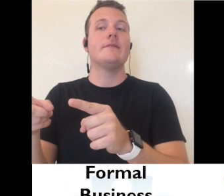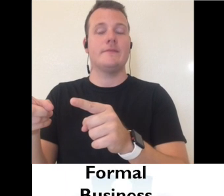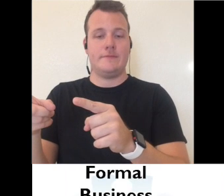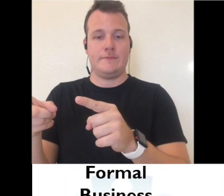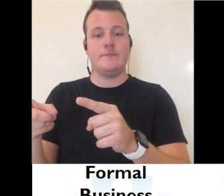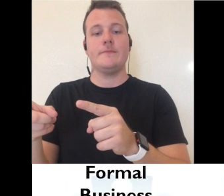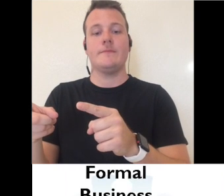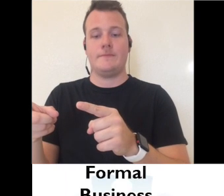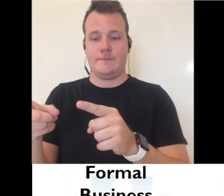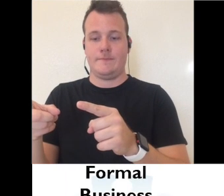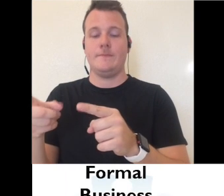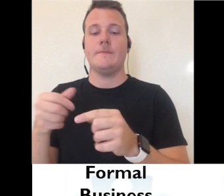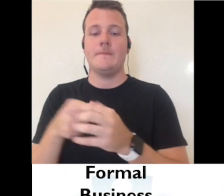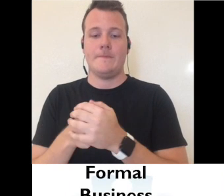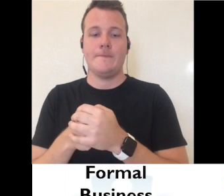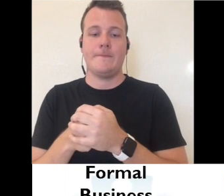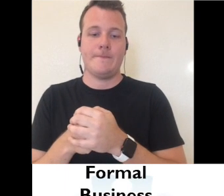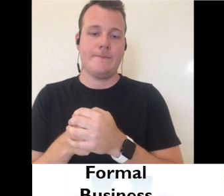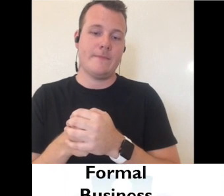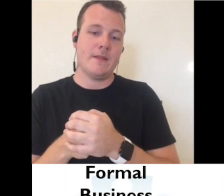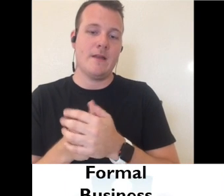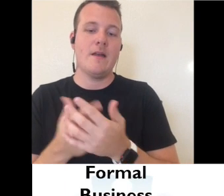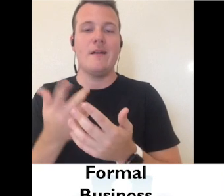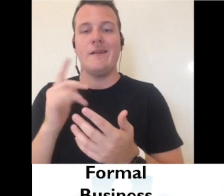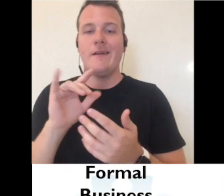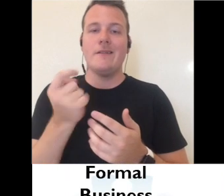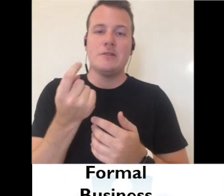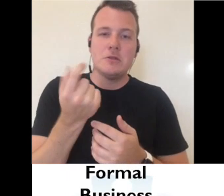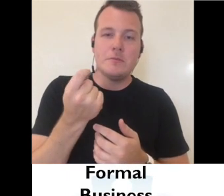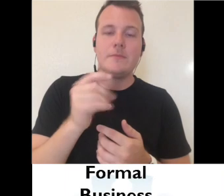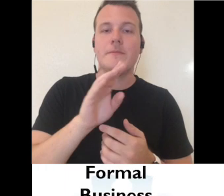the non penetration of the- of the hearing aid market. And some of those